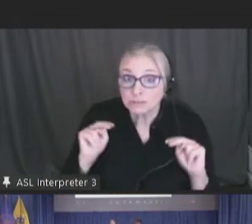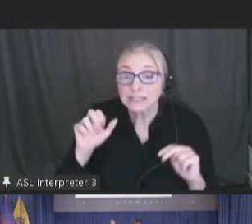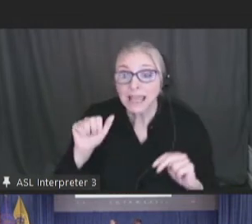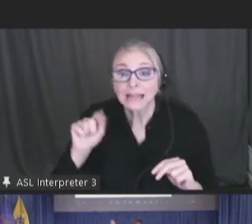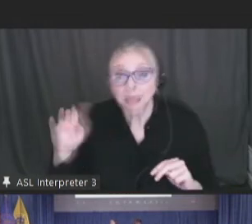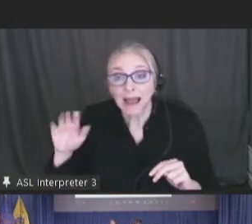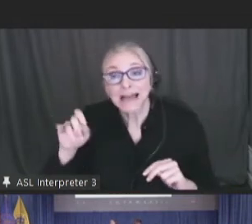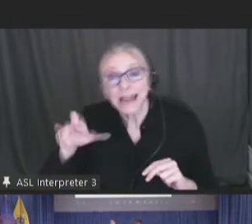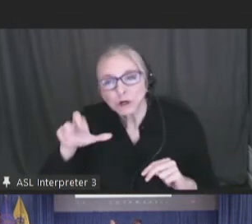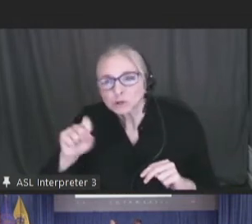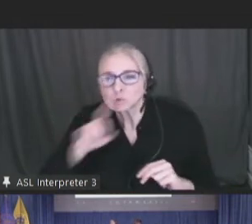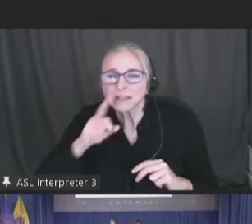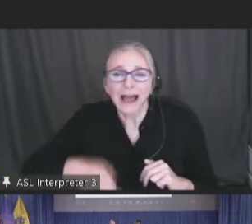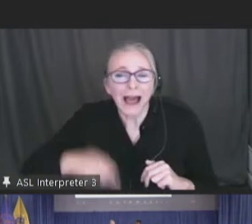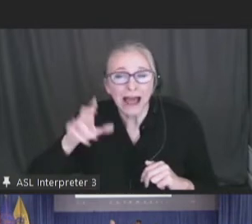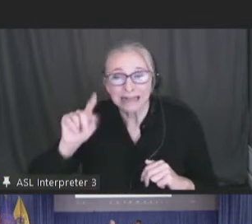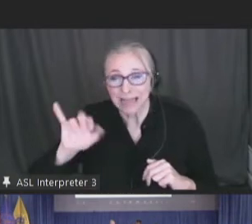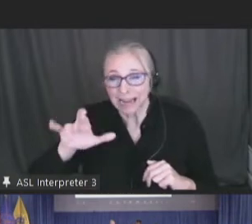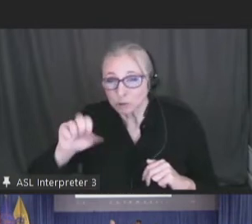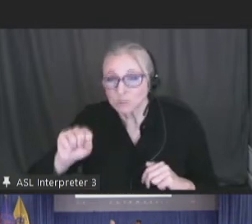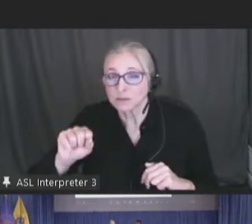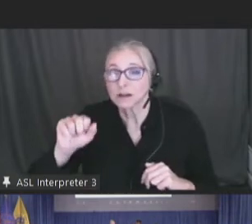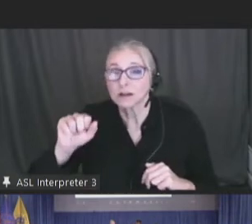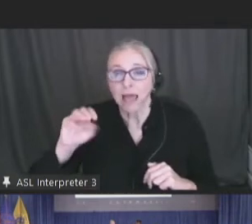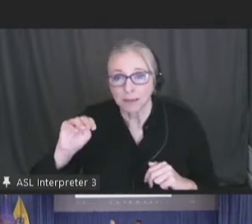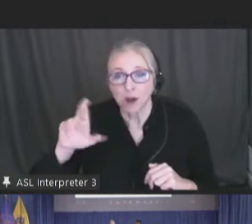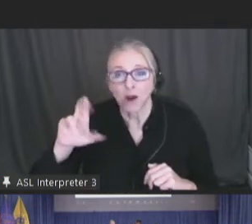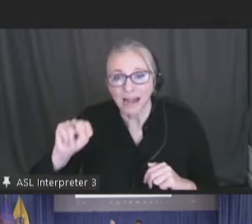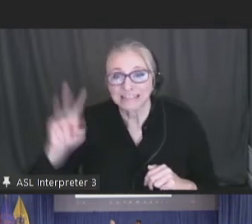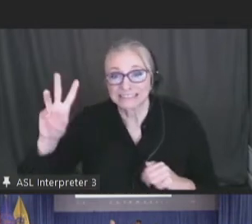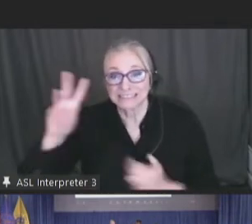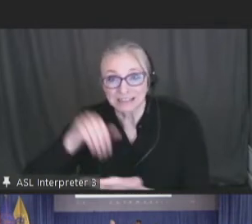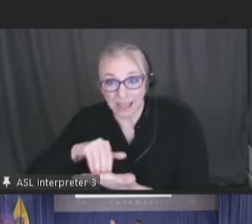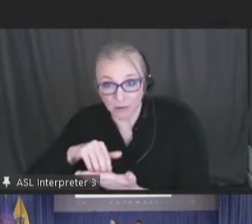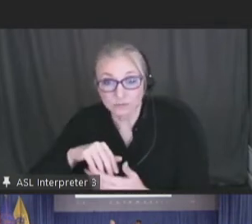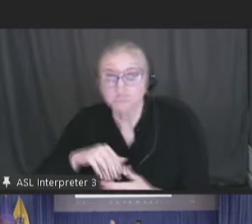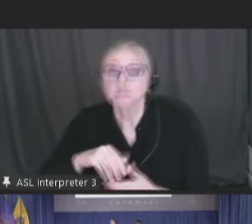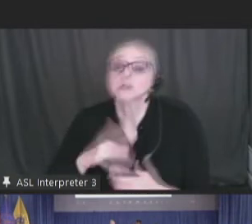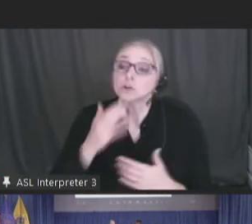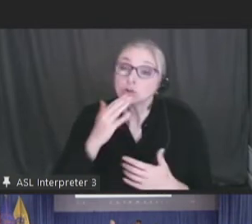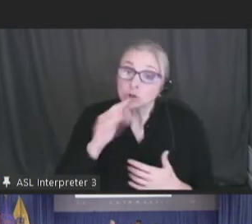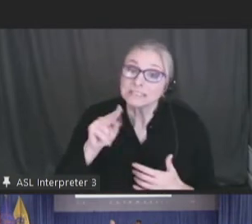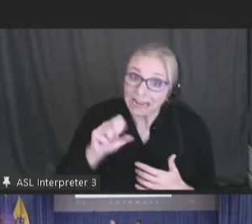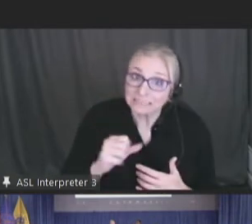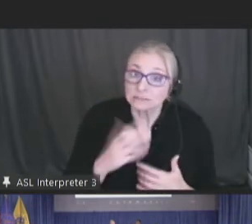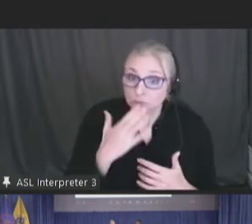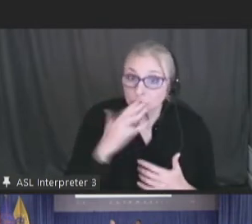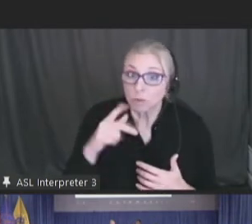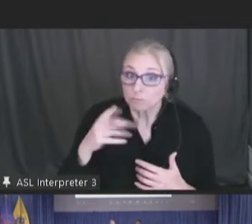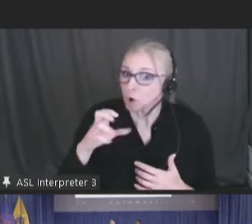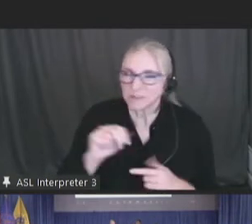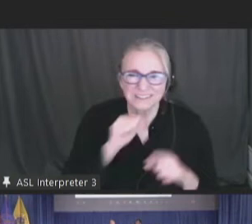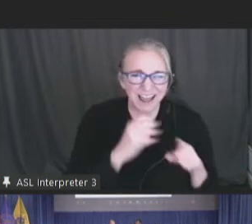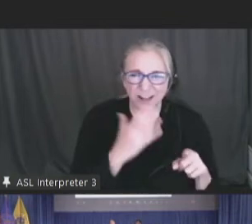very high titers with the mRNA 6000, good titers, very good with protein but not quite as good. No